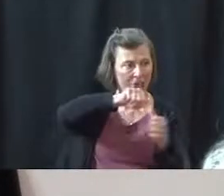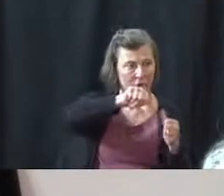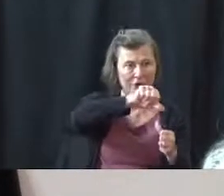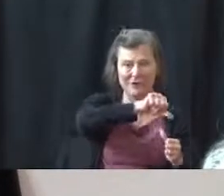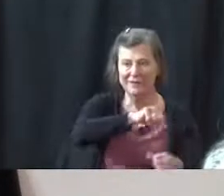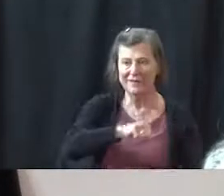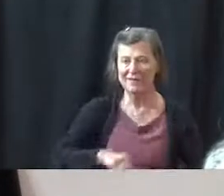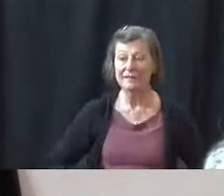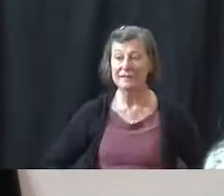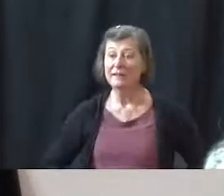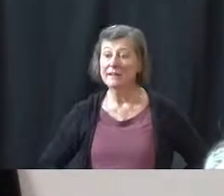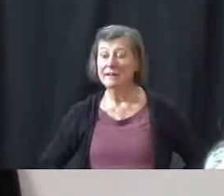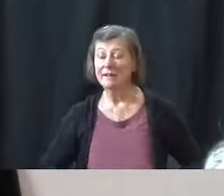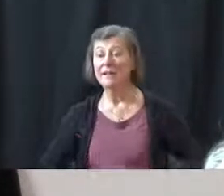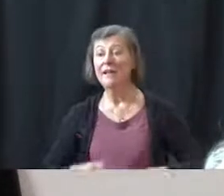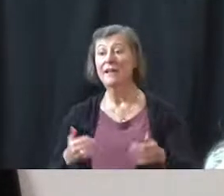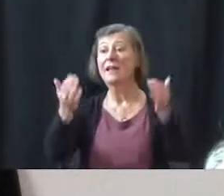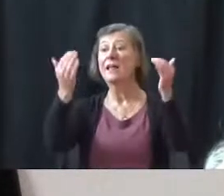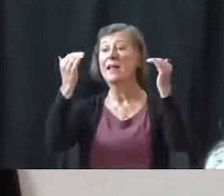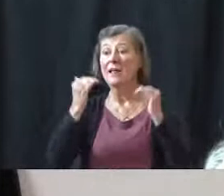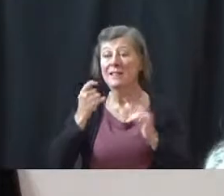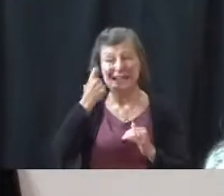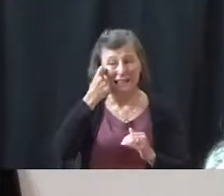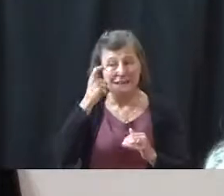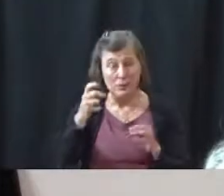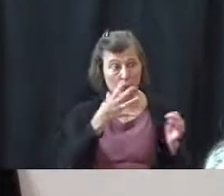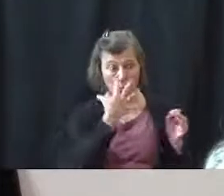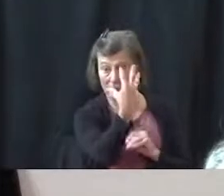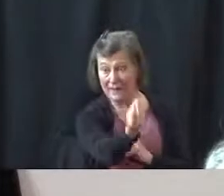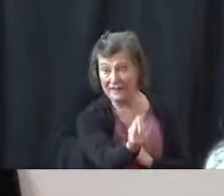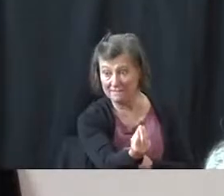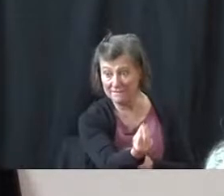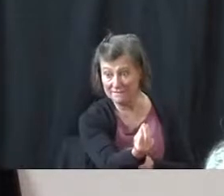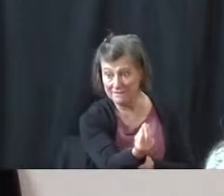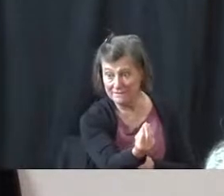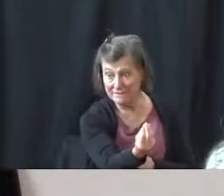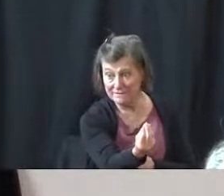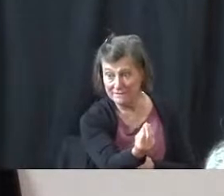And then, just as you're leaving today, just as you're leaving today, and we'll wheel the